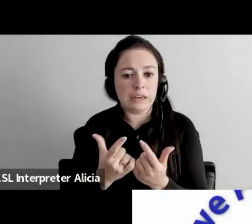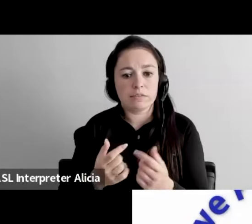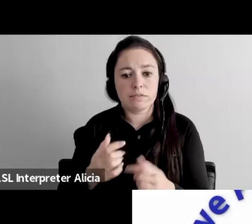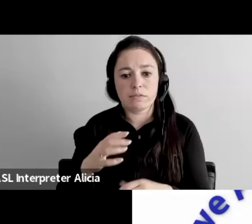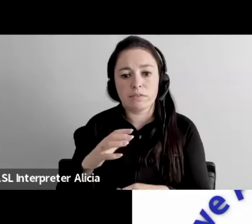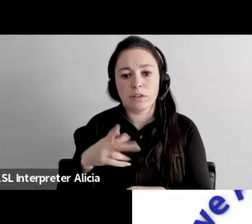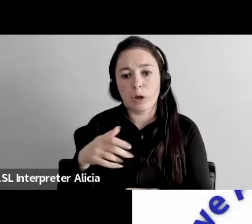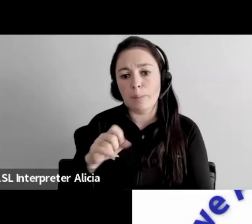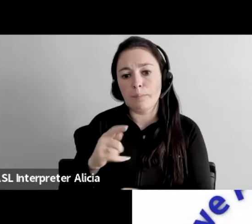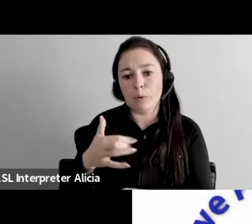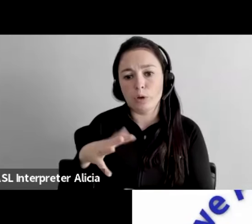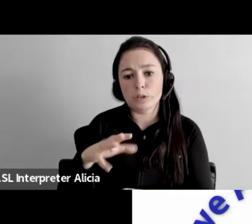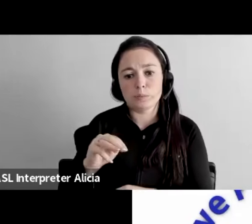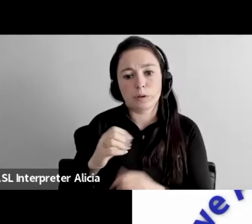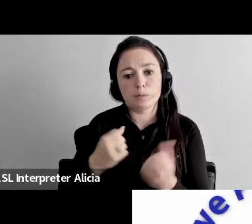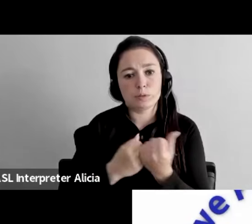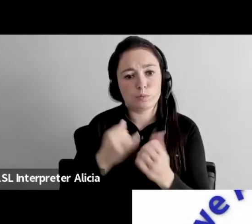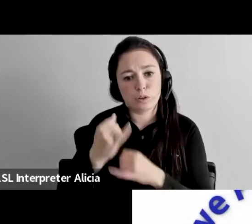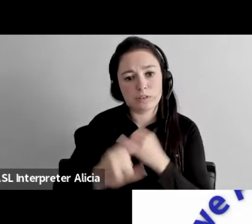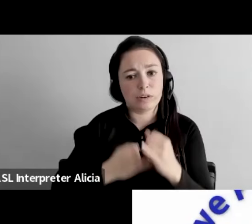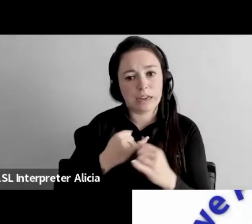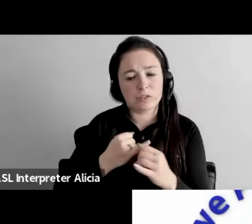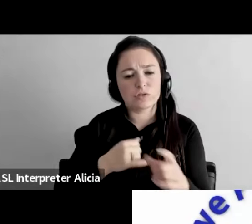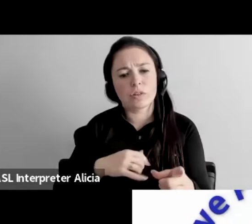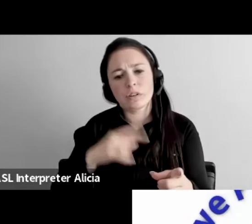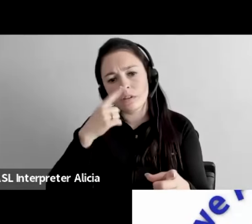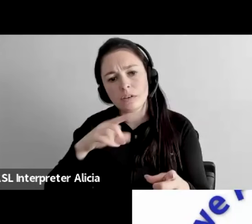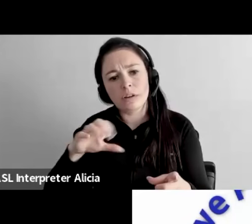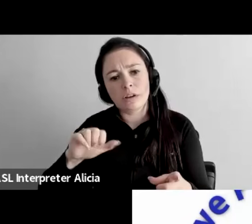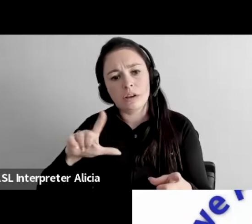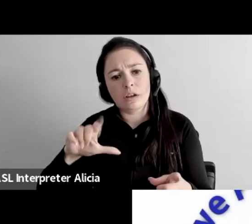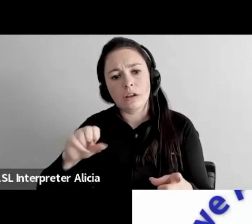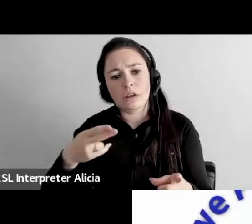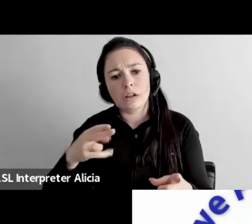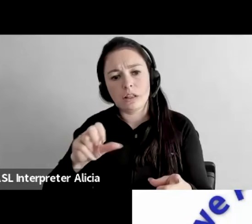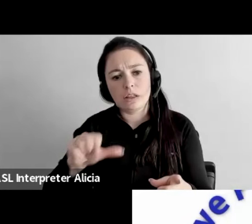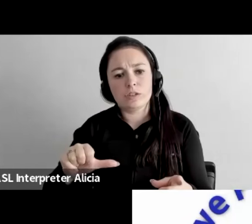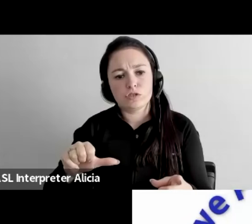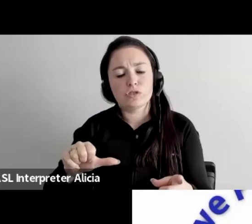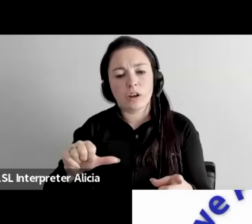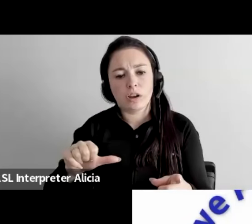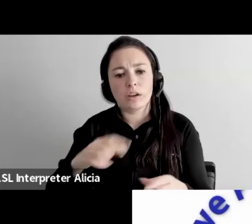Alesha can you describe the phrase